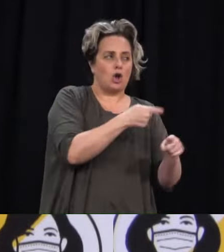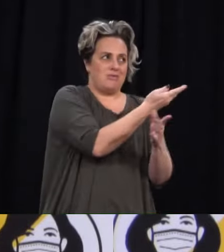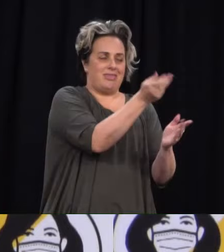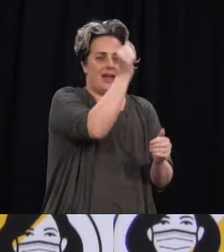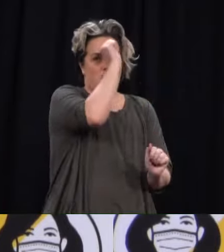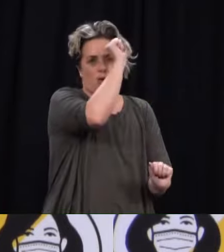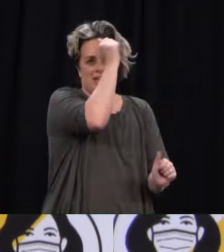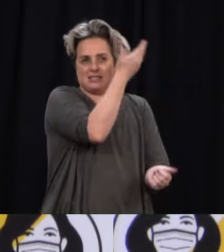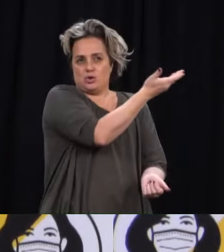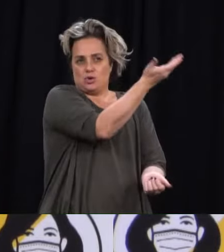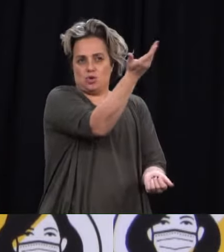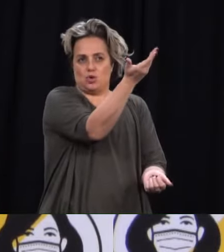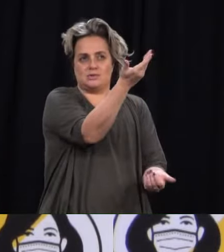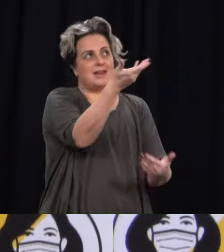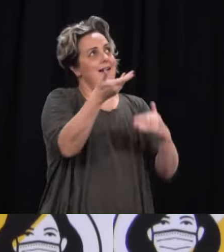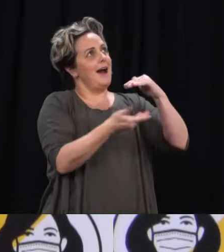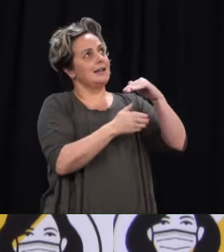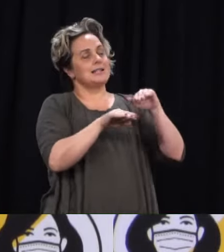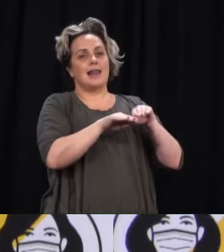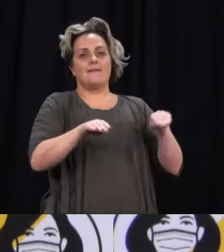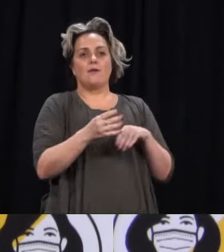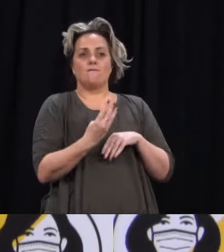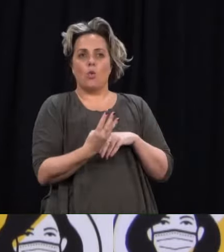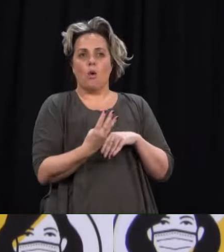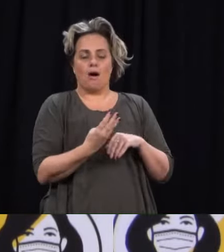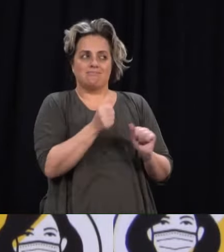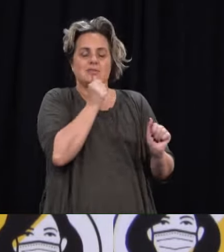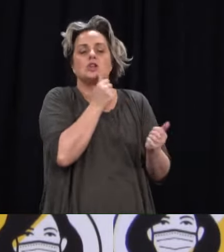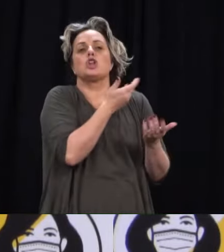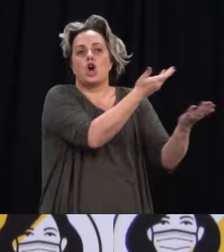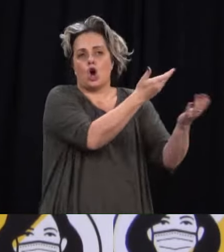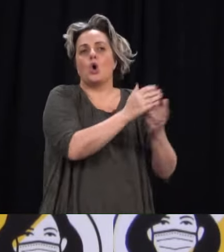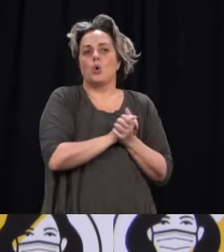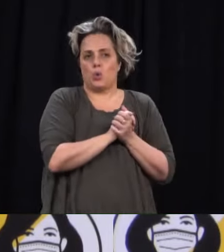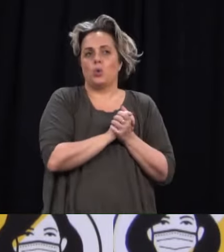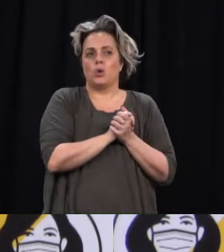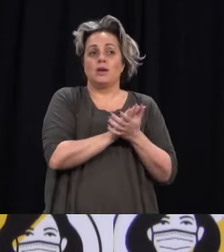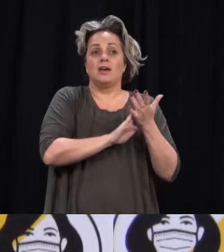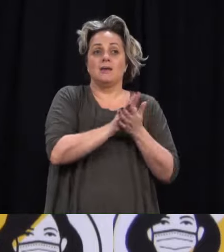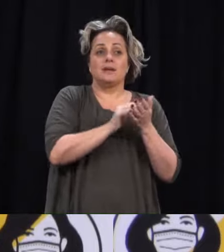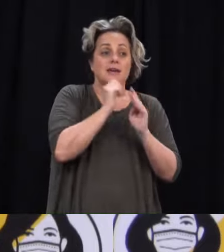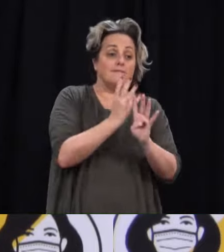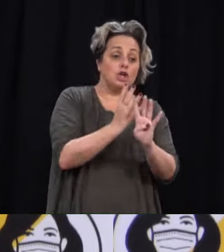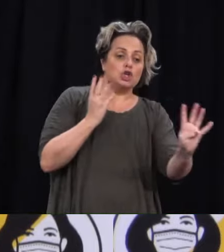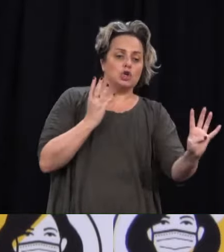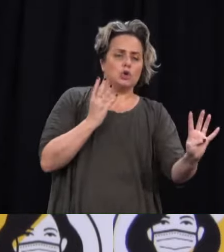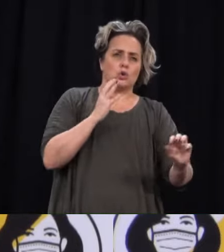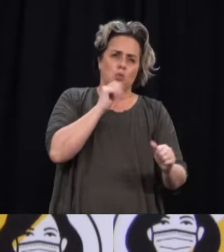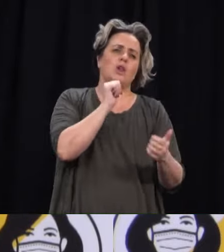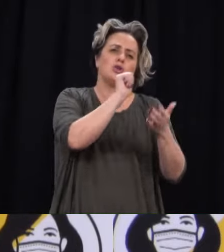the appropriate infection, prevention control measures would be to be needed under